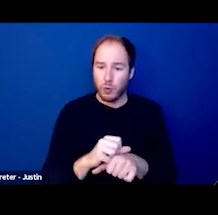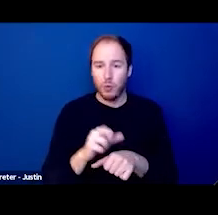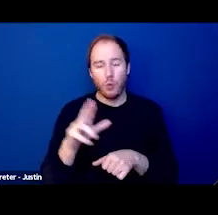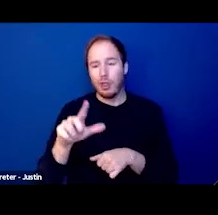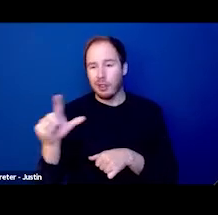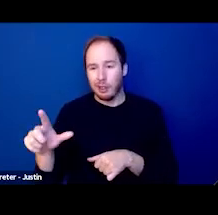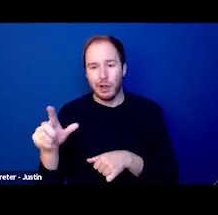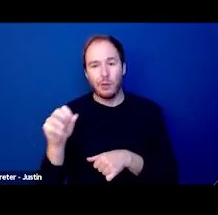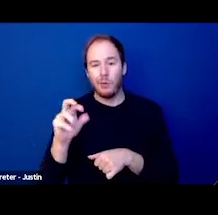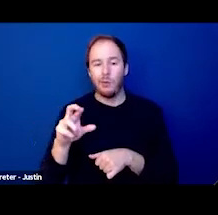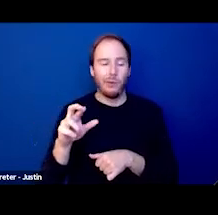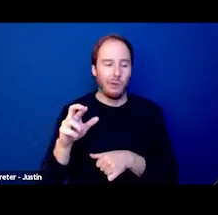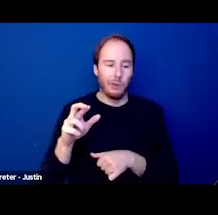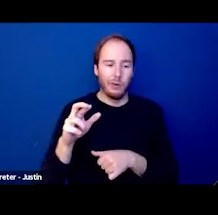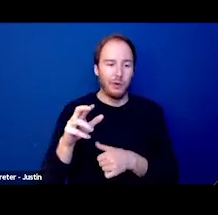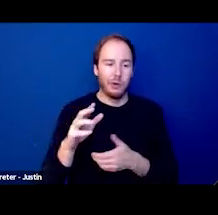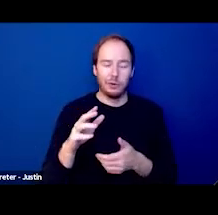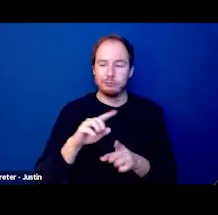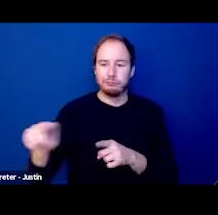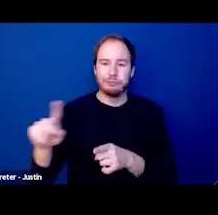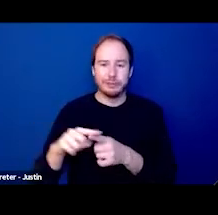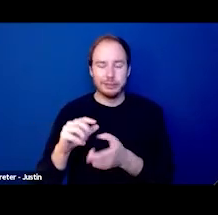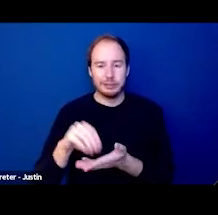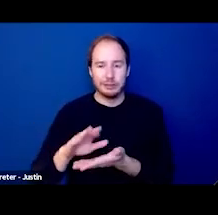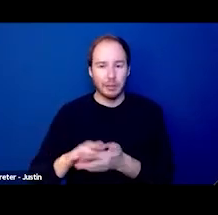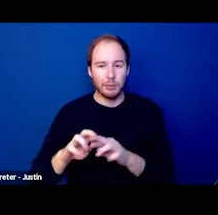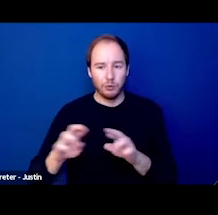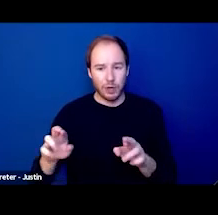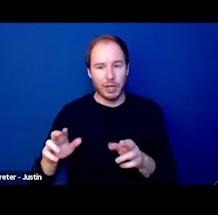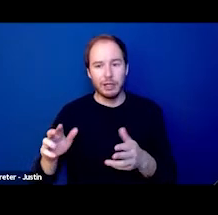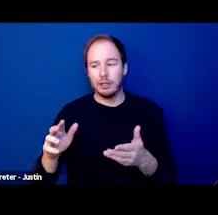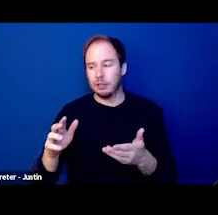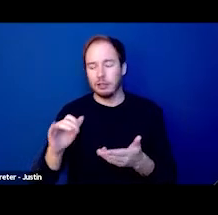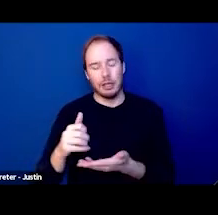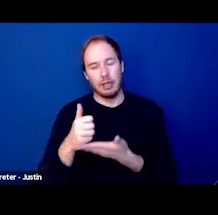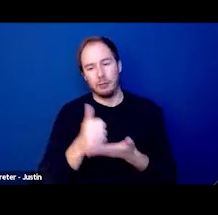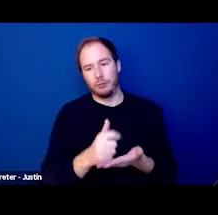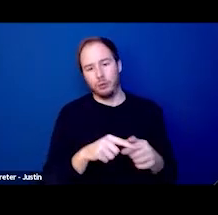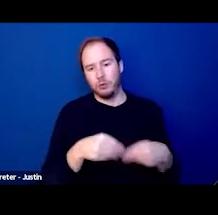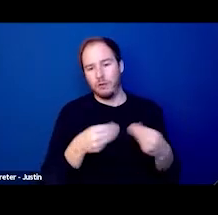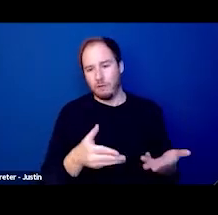that are to get documents ready. That's often a piece that can be really helpful to provide as well.